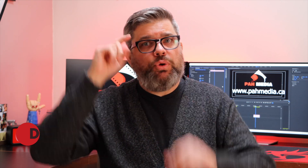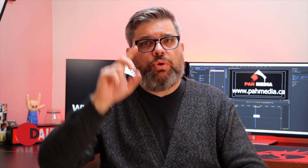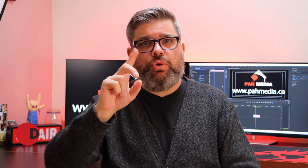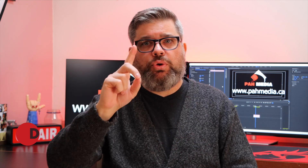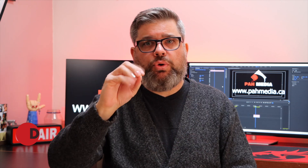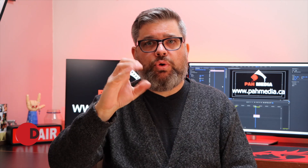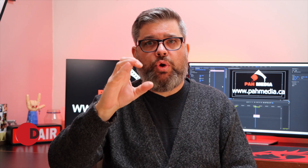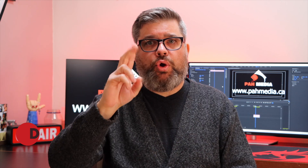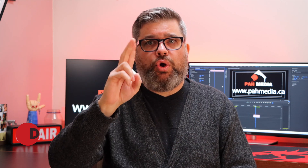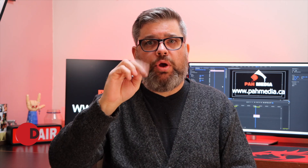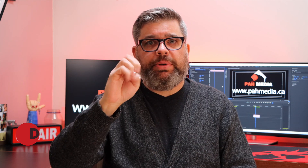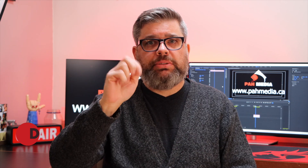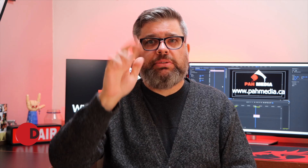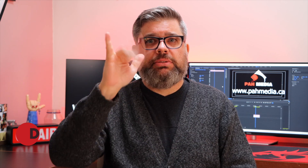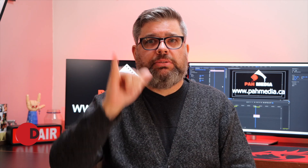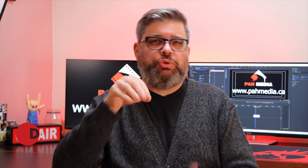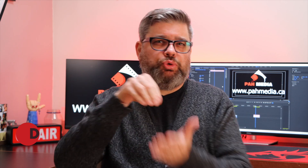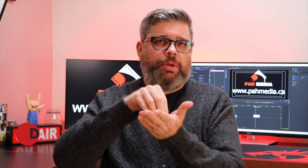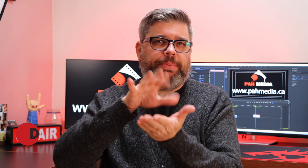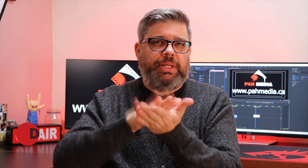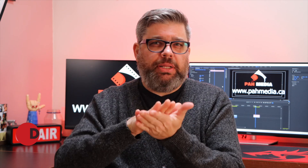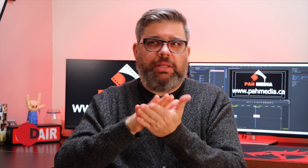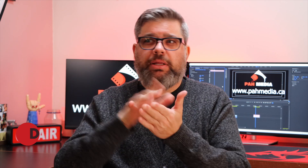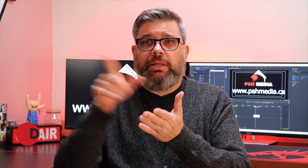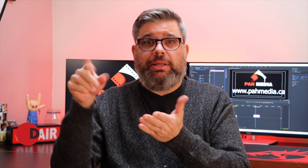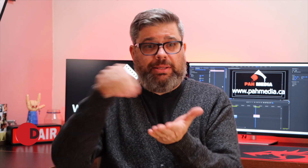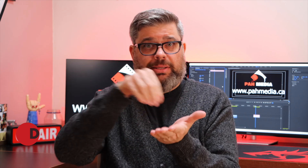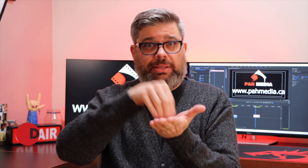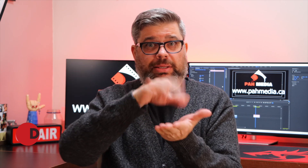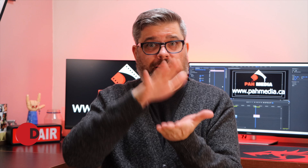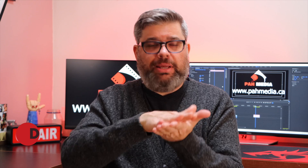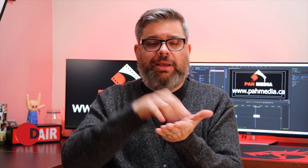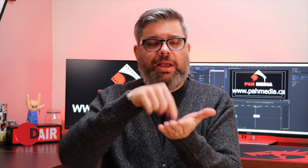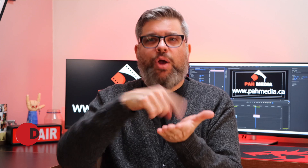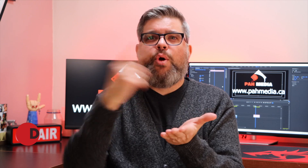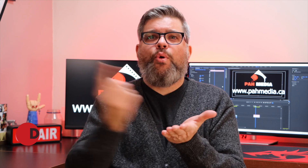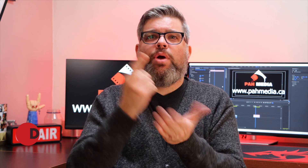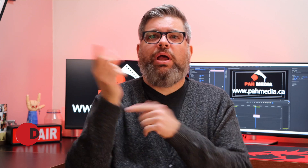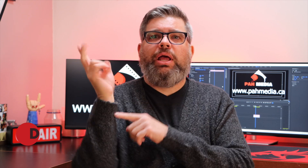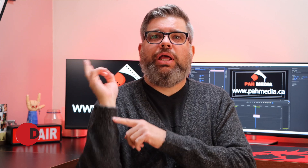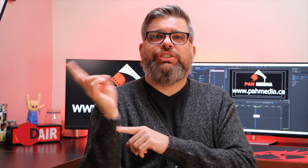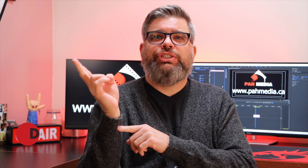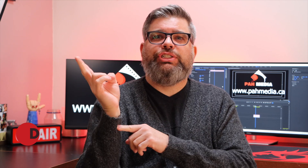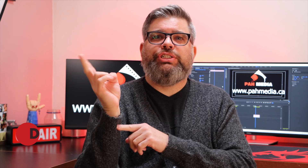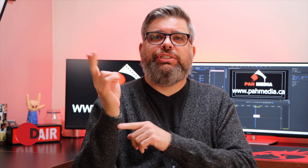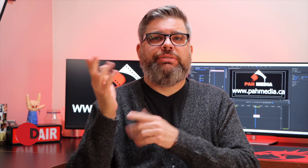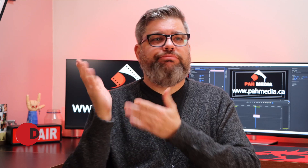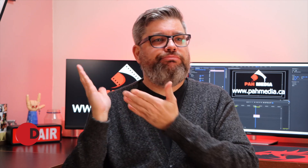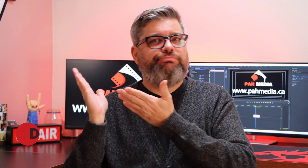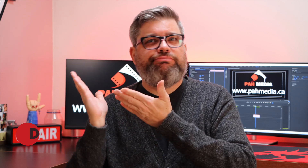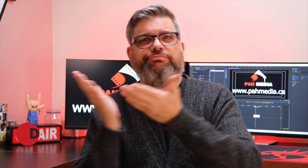That is how I began PAH Media to bring these stories to you.